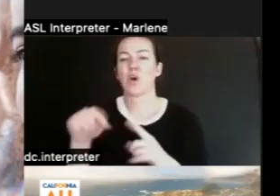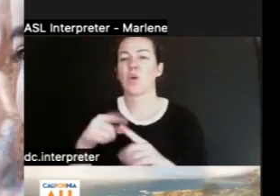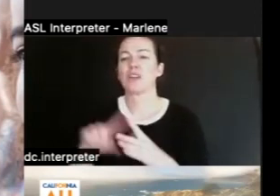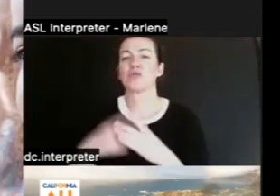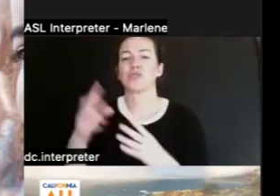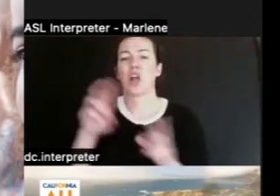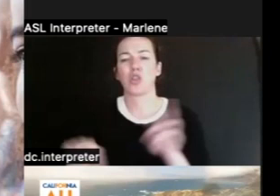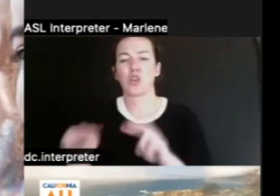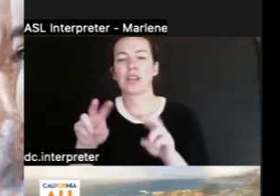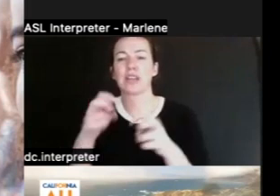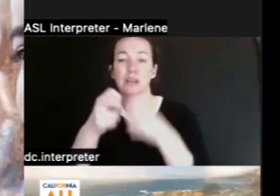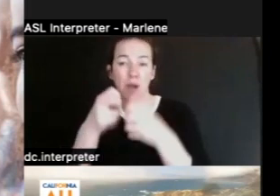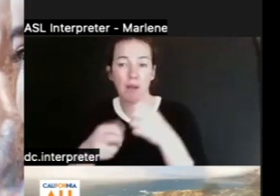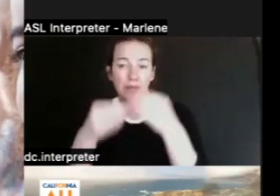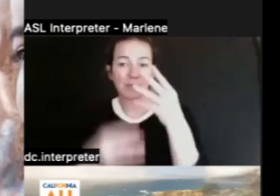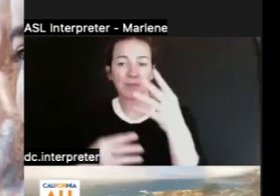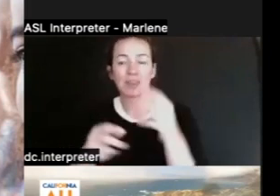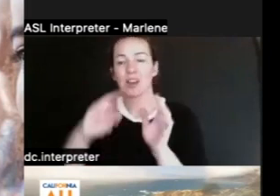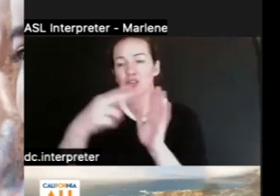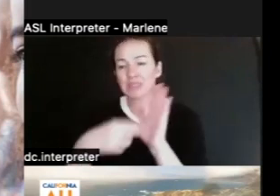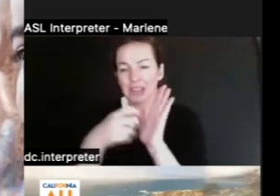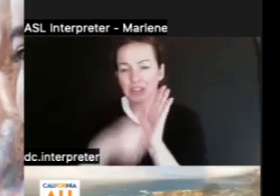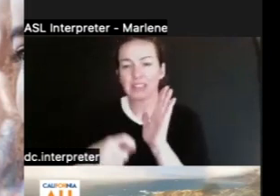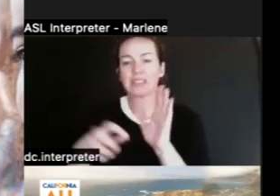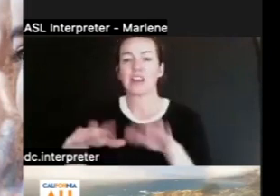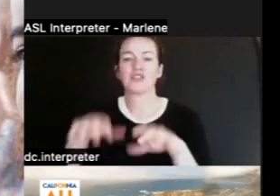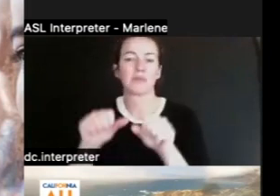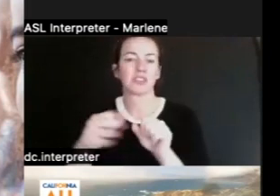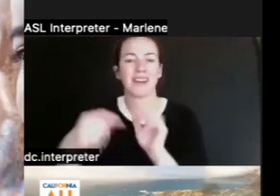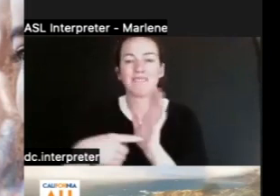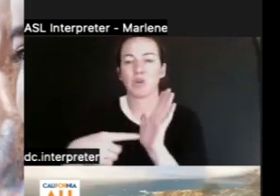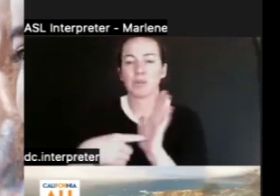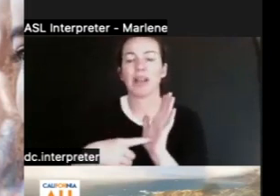problems you're talking about with literacy and and adoption and affordability and so forth, it